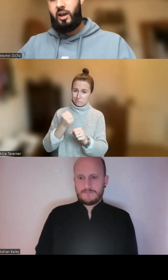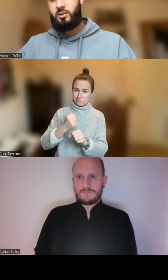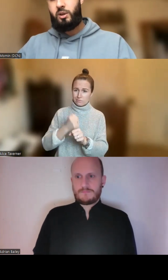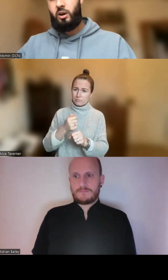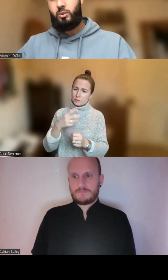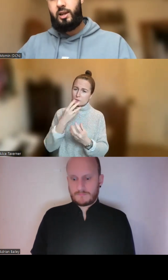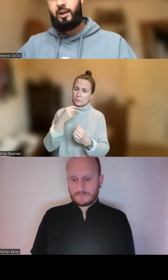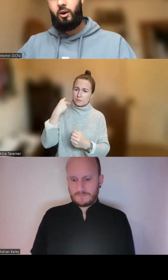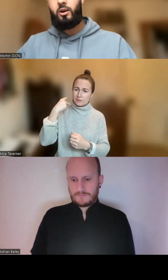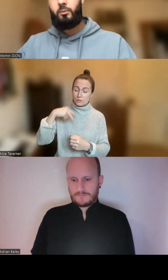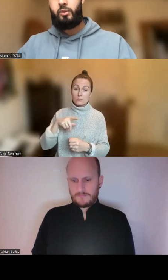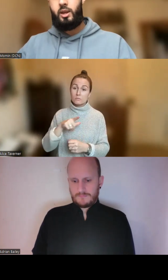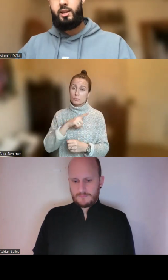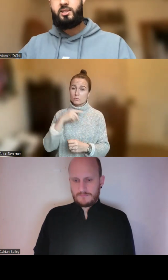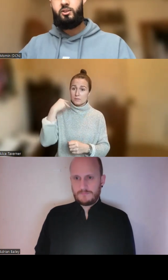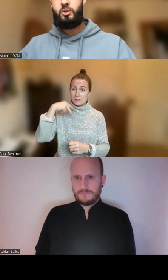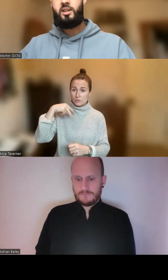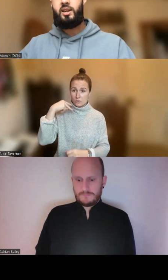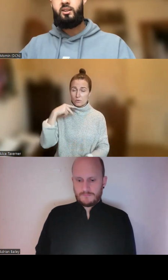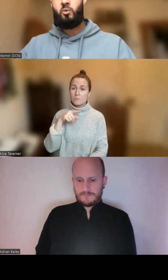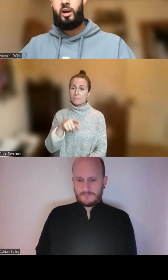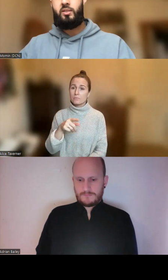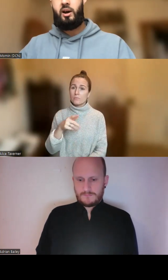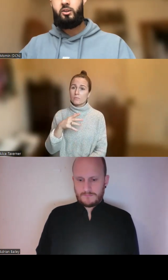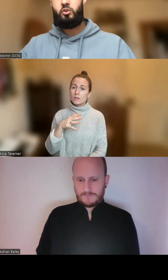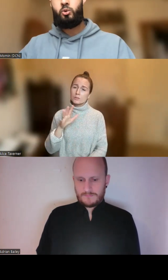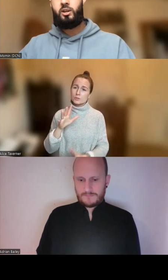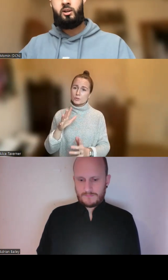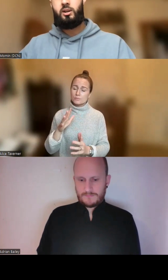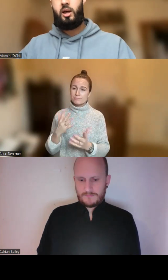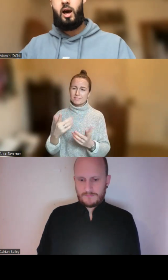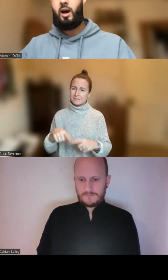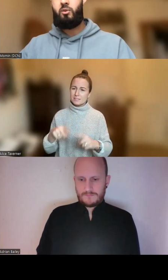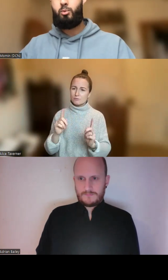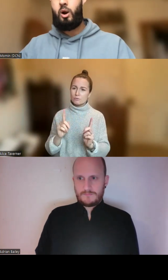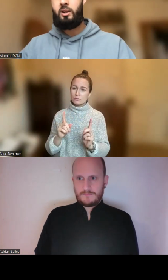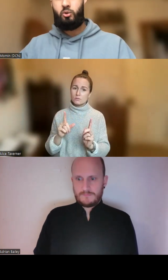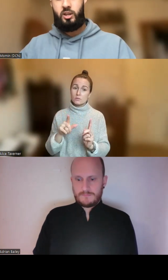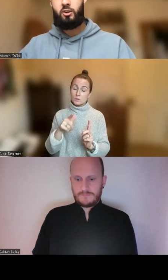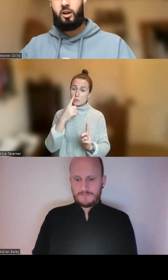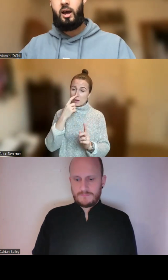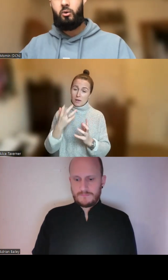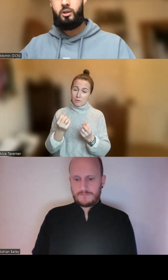That's because with TikTok, it's unique in the way that you can have a brand new TikTok account,